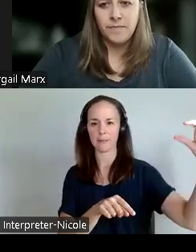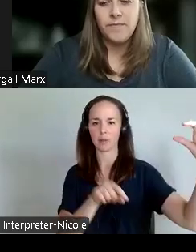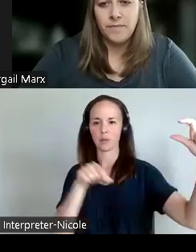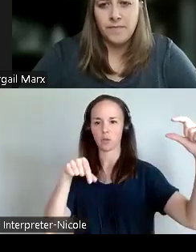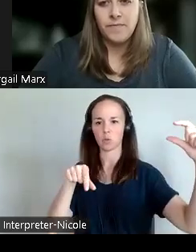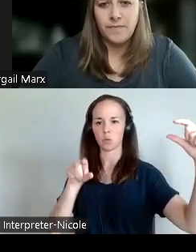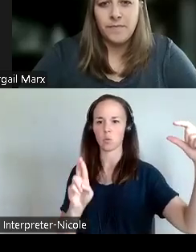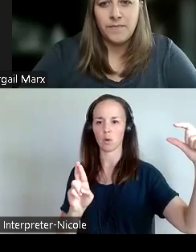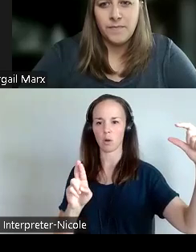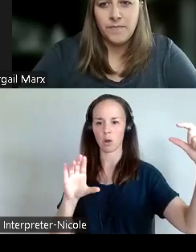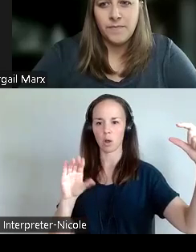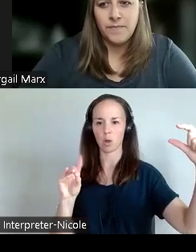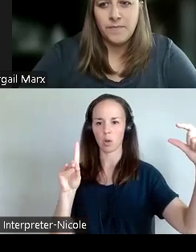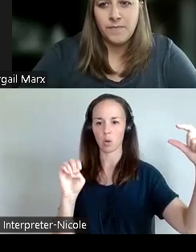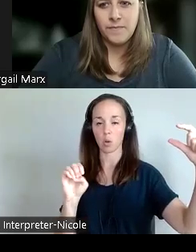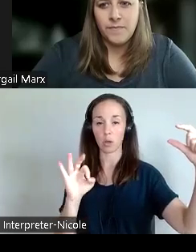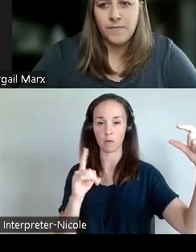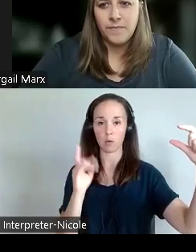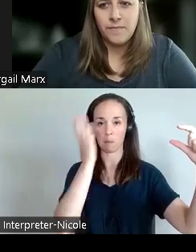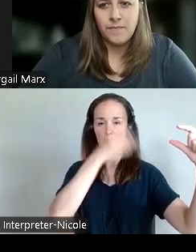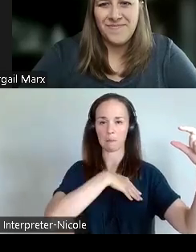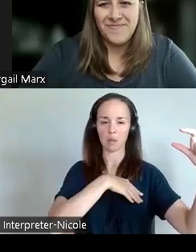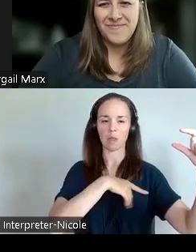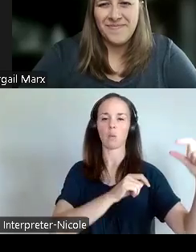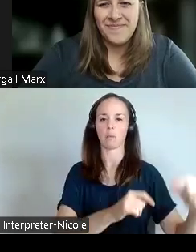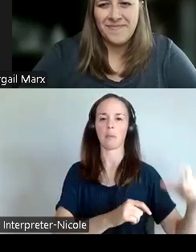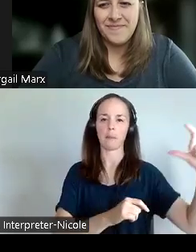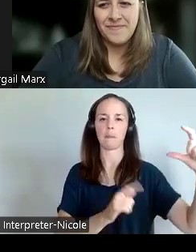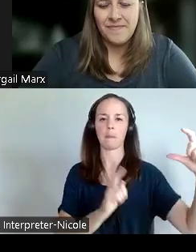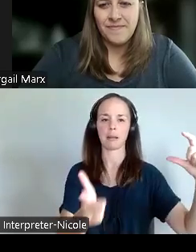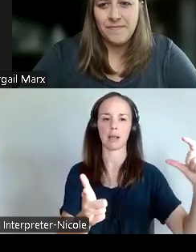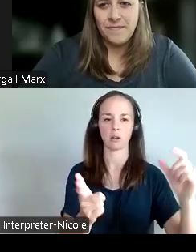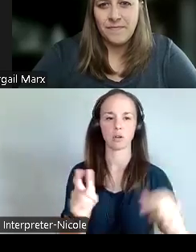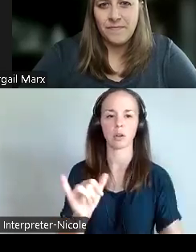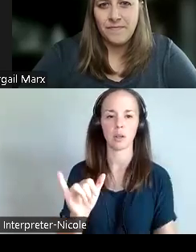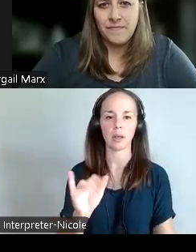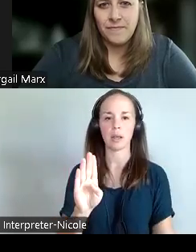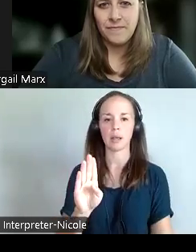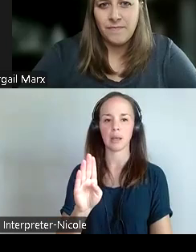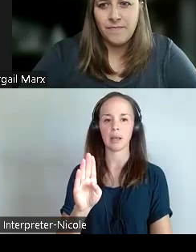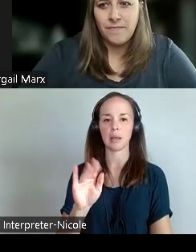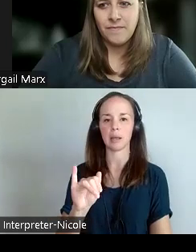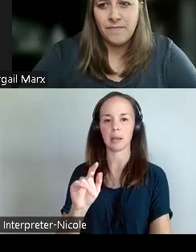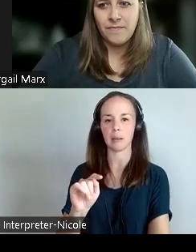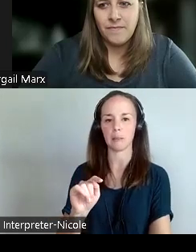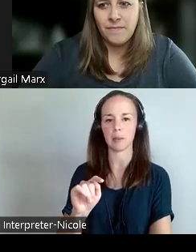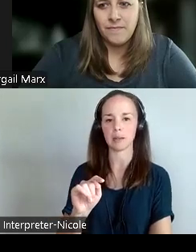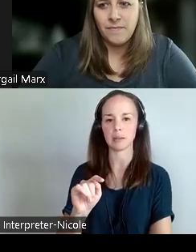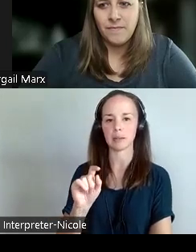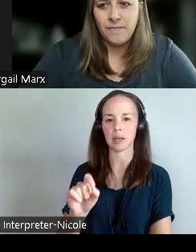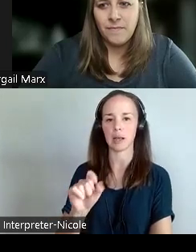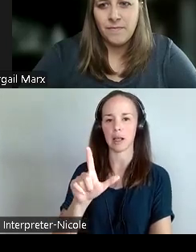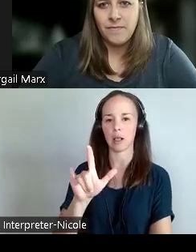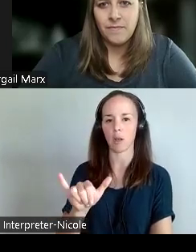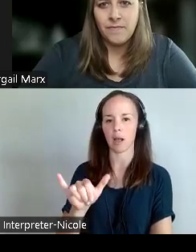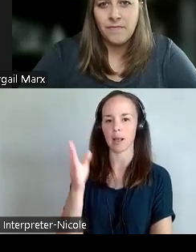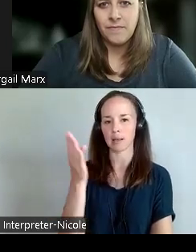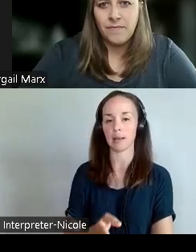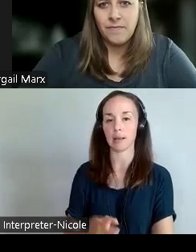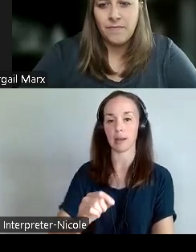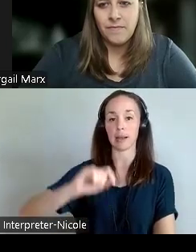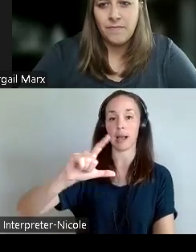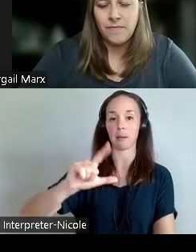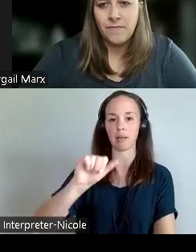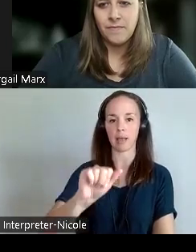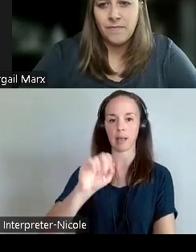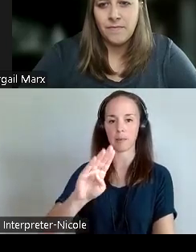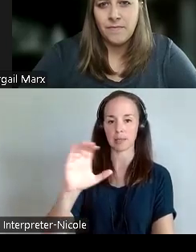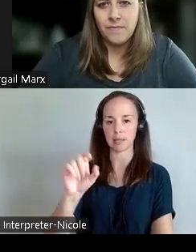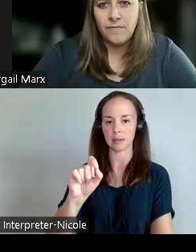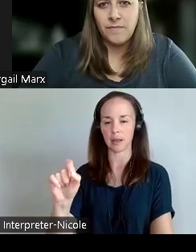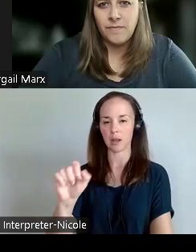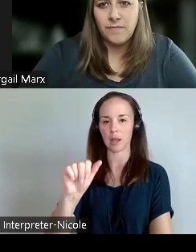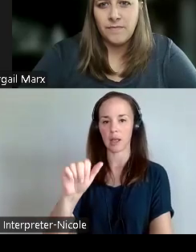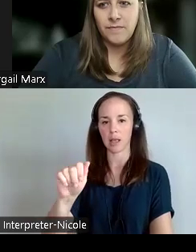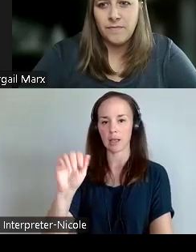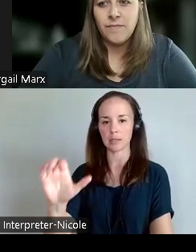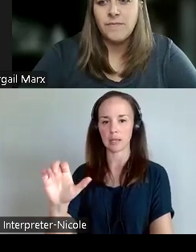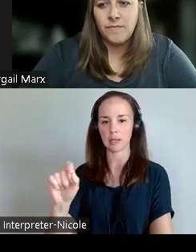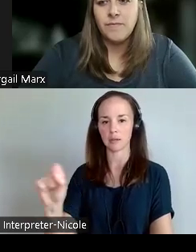slides so if you miss it, it will pop up again, and then the bitly is ABC-AAC-2024.